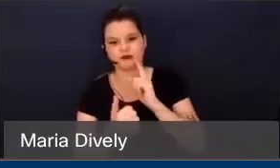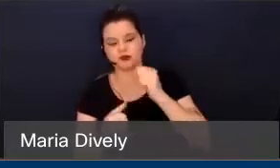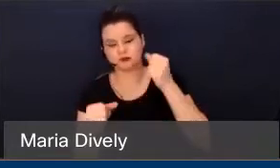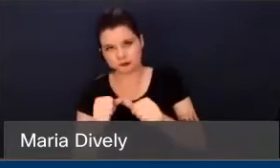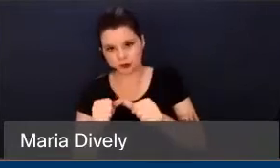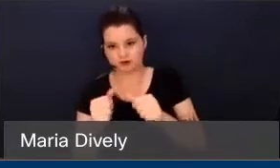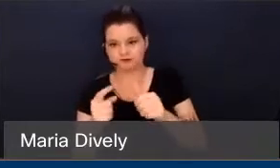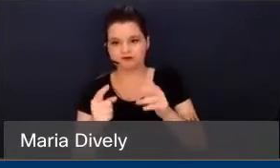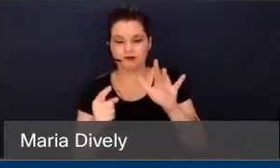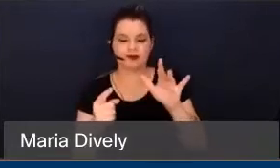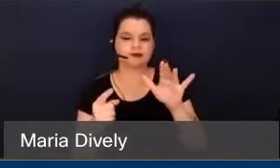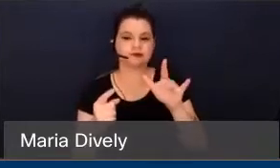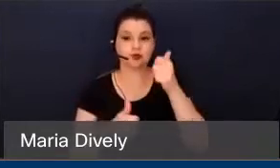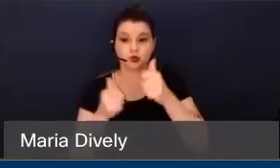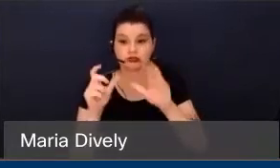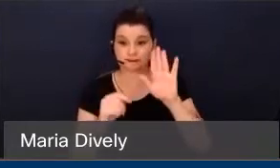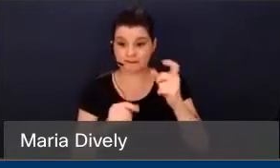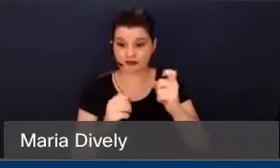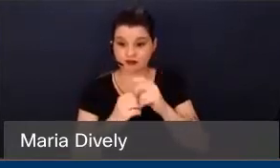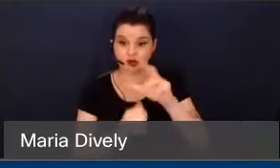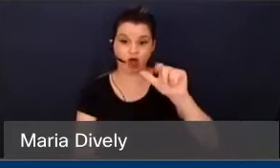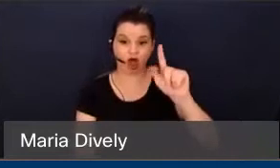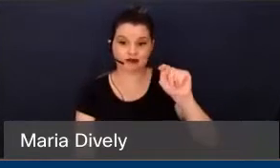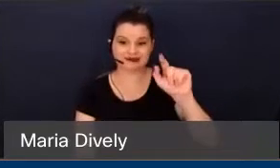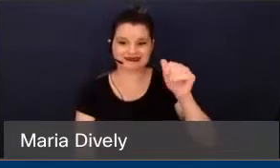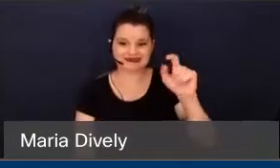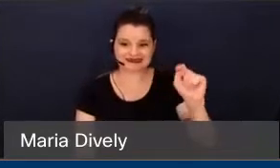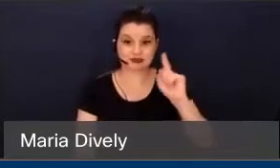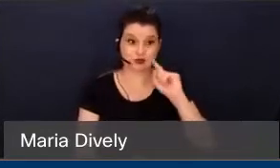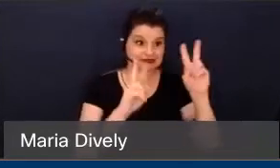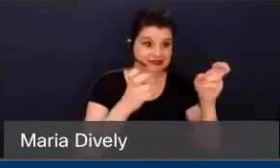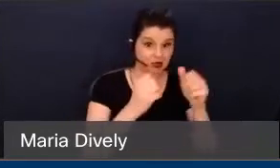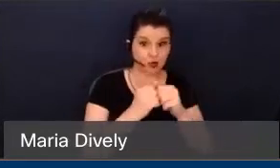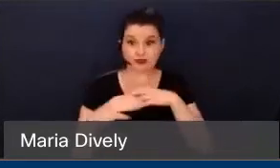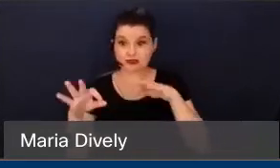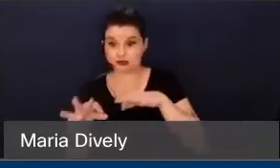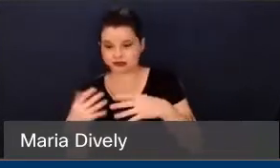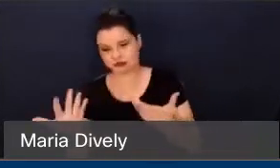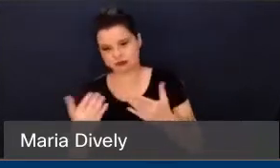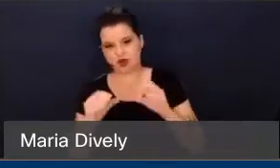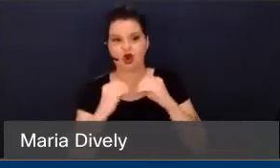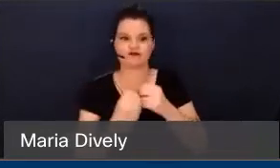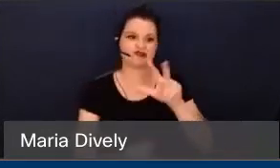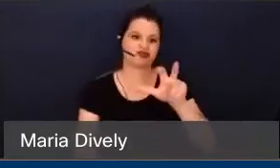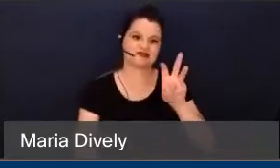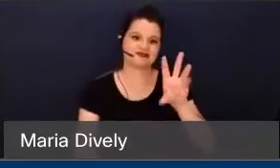uh, which box to put your all text in. Does it go in the title or in the description while in Office 365 you have